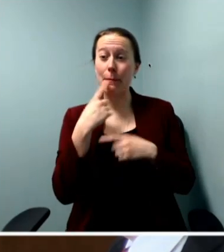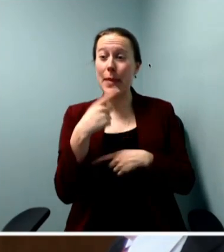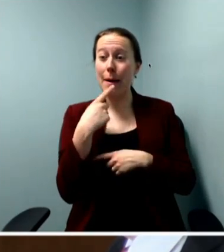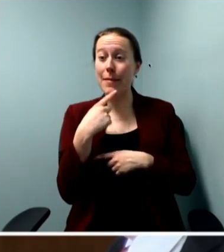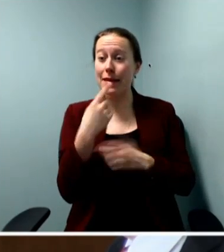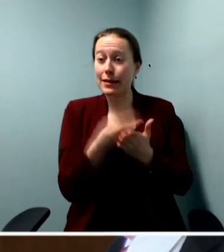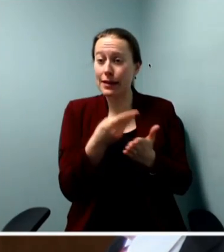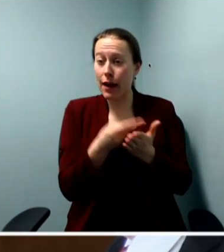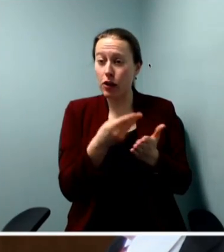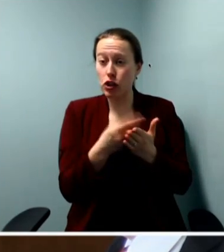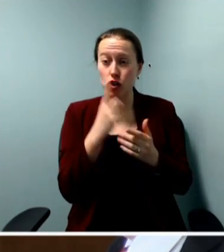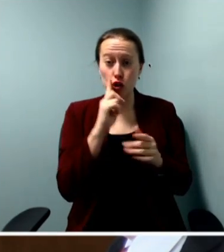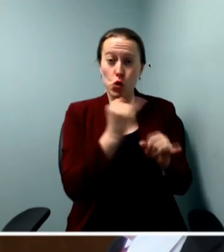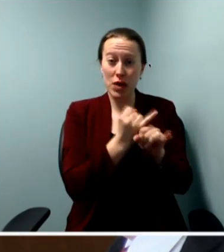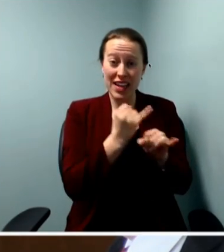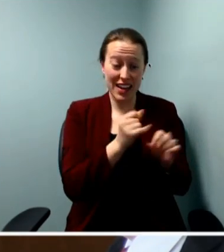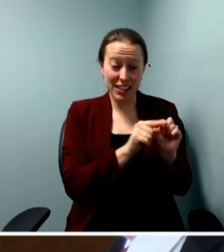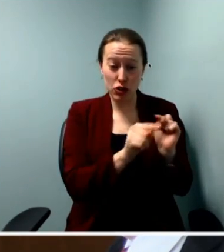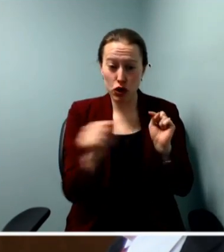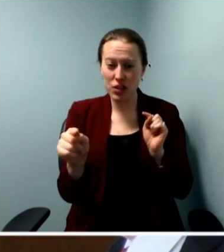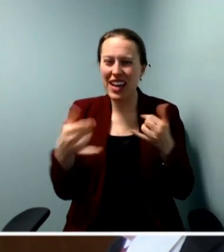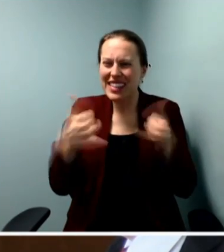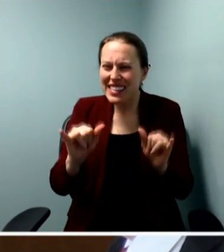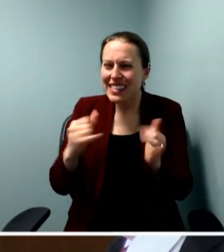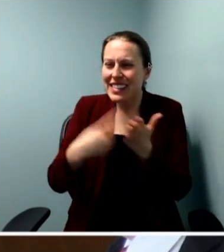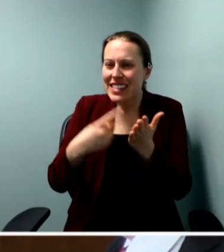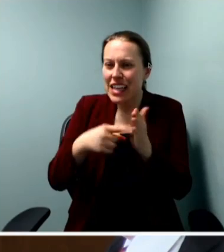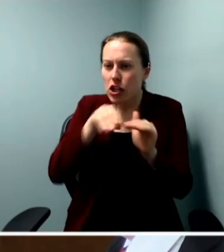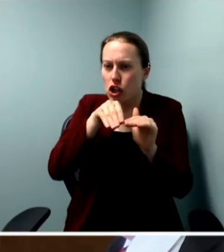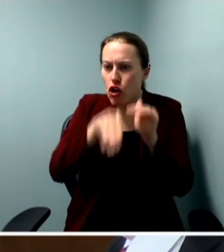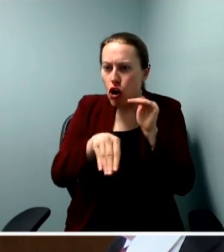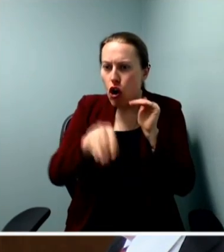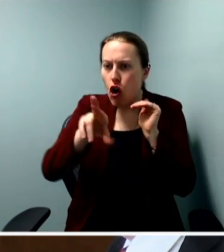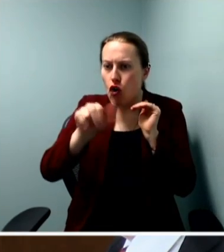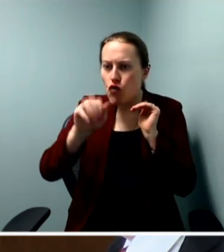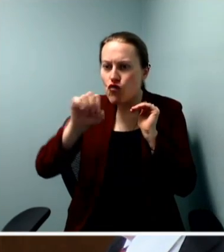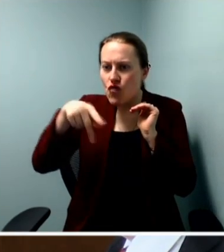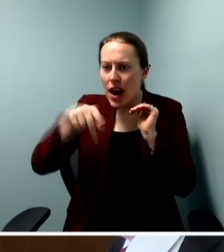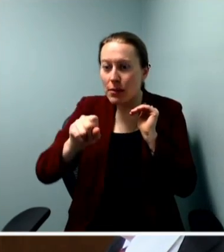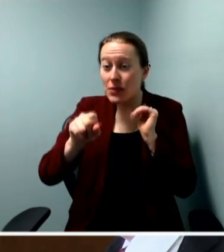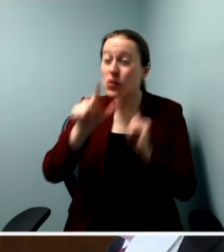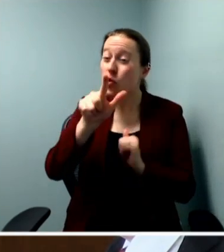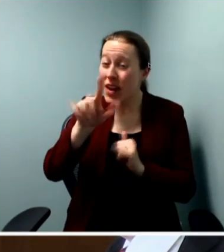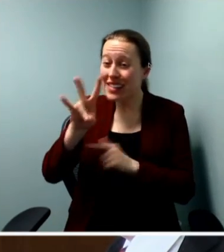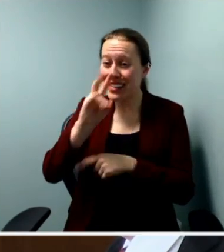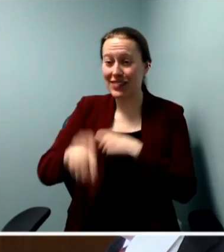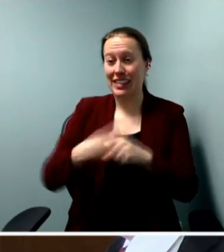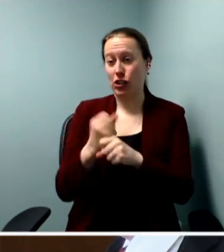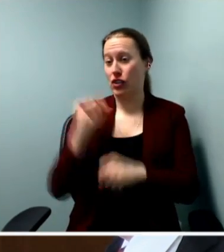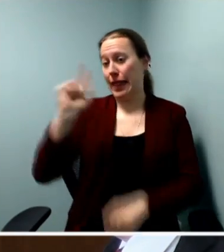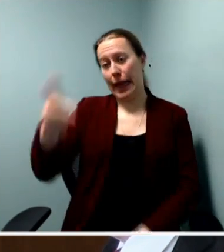that are still talking about ramps 27 years later. The arts organizations themselves